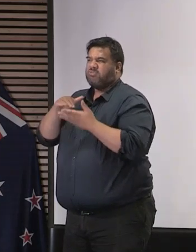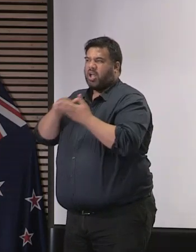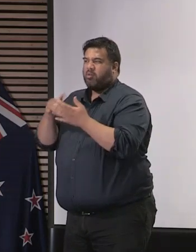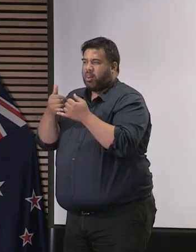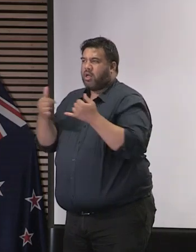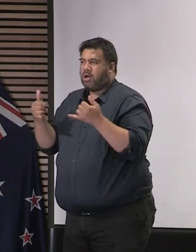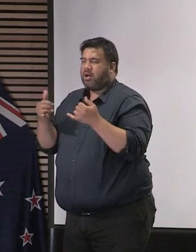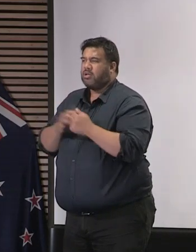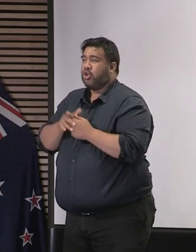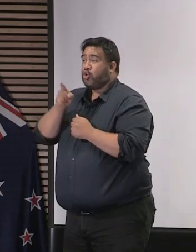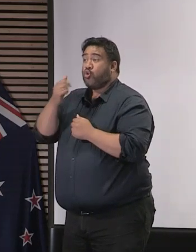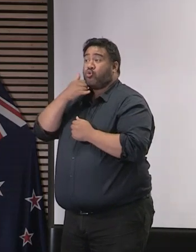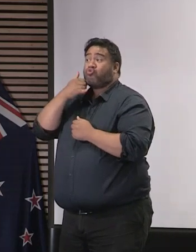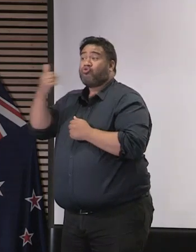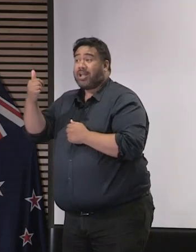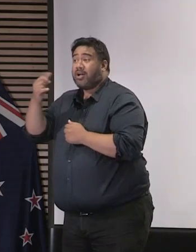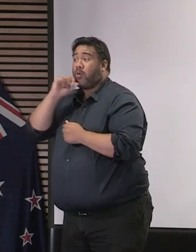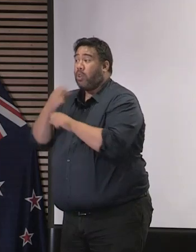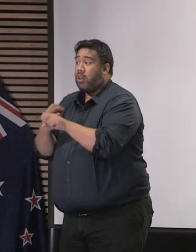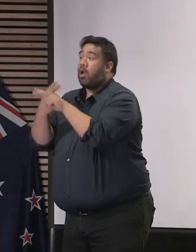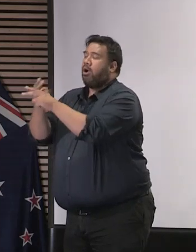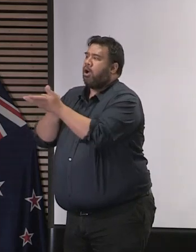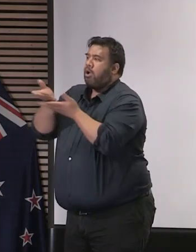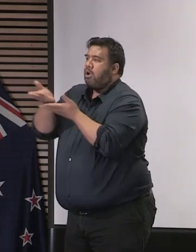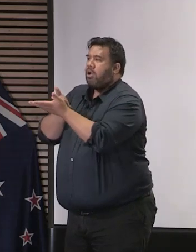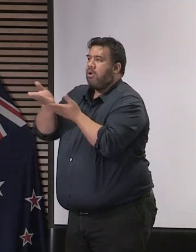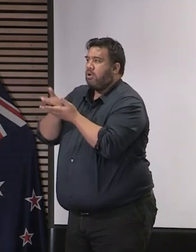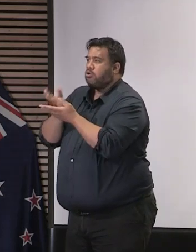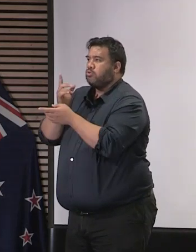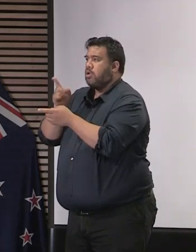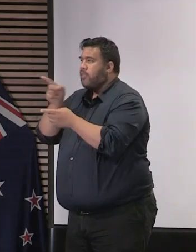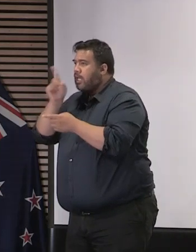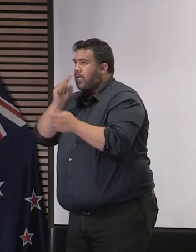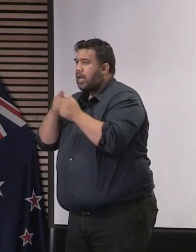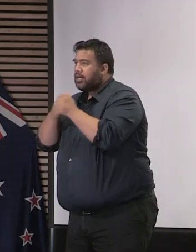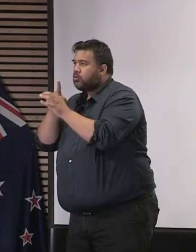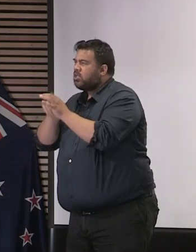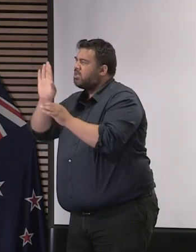all-of-government helpline, 0800 779 997. This call centre